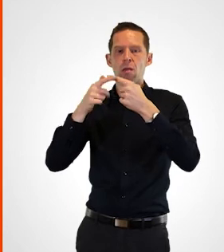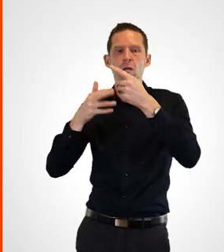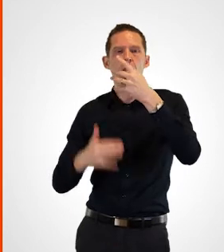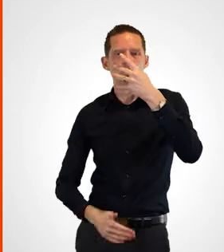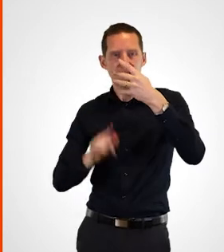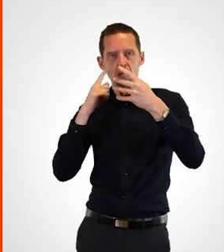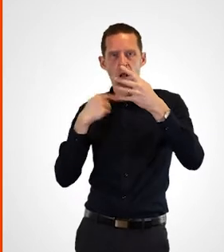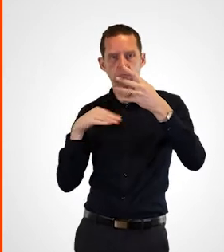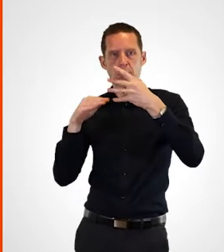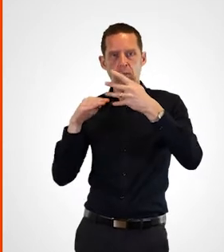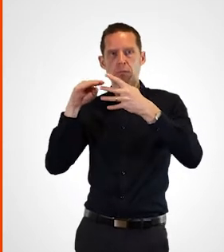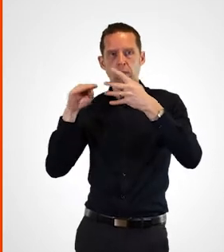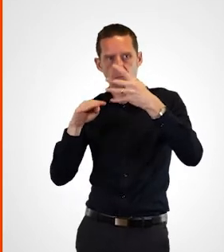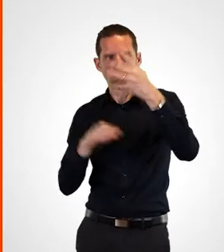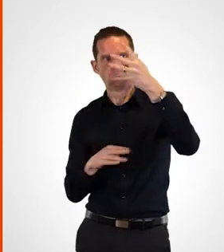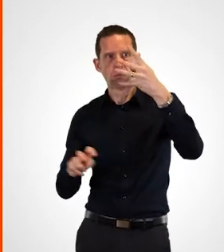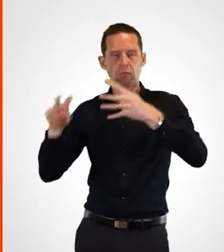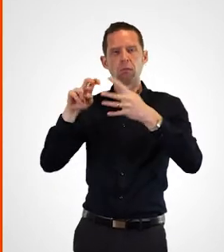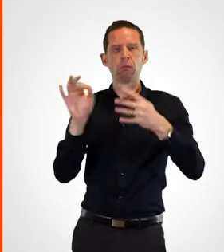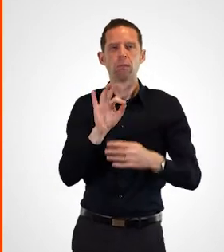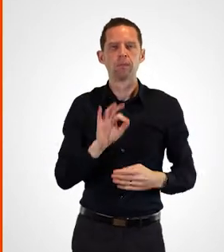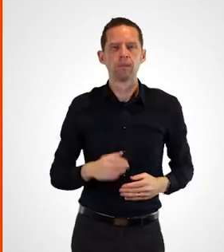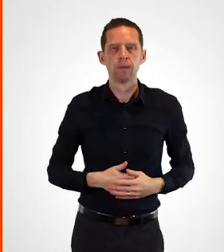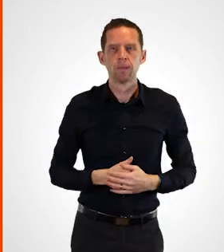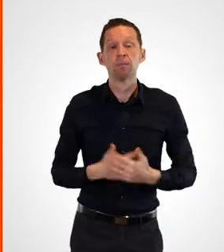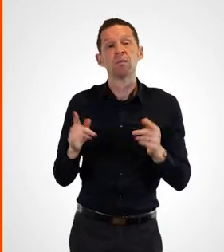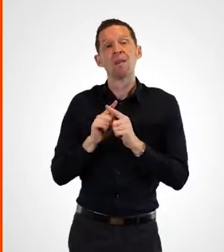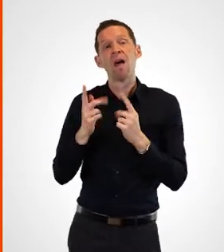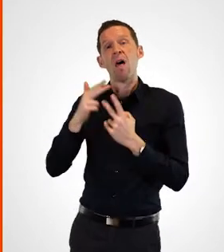And then finally, and all of the other researchers